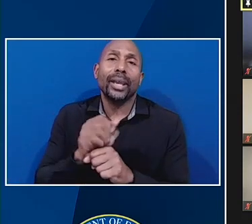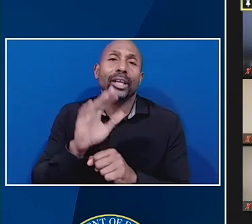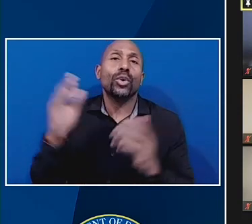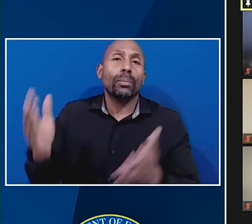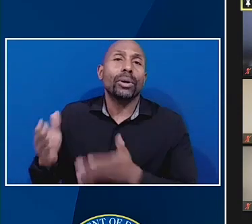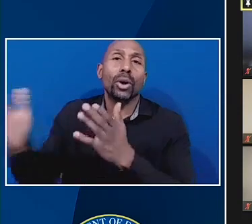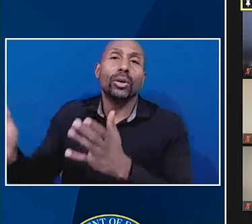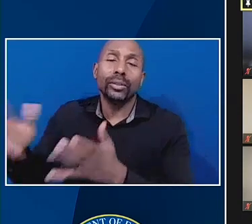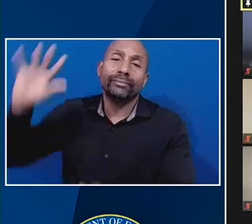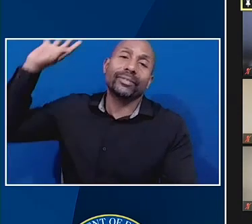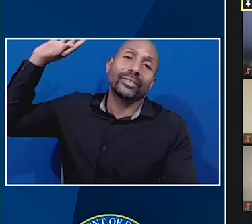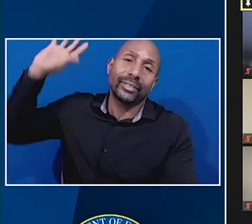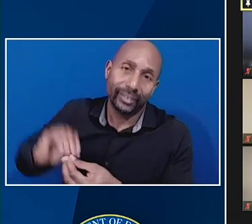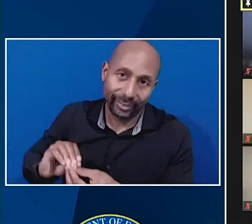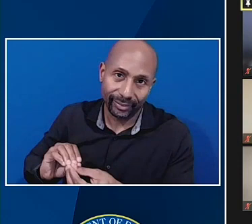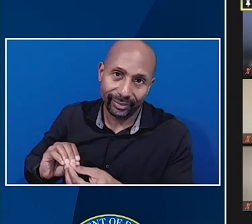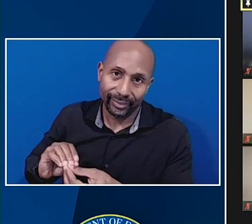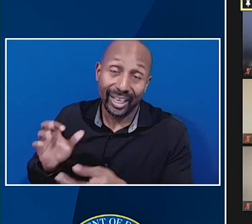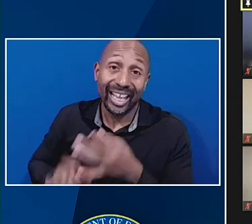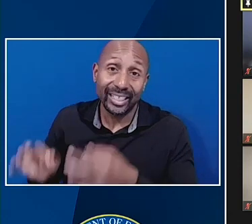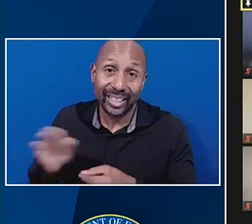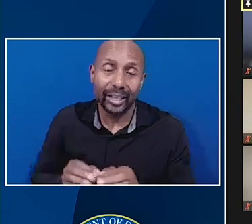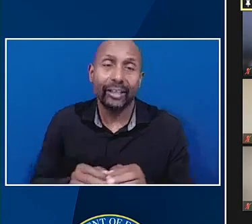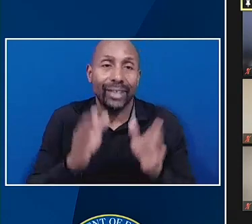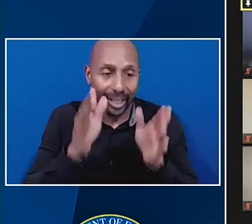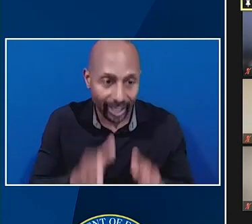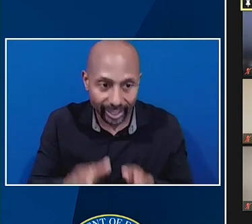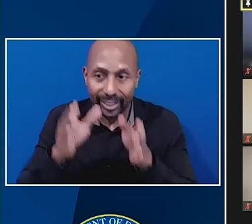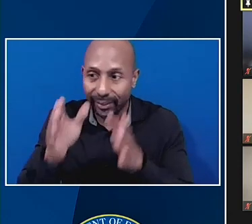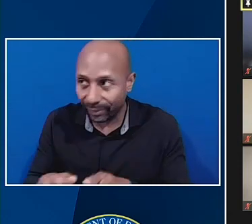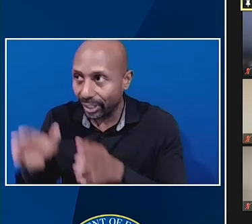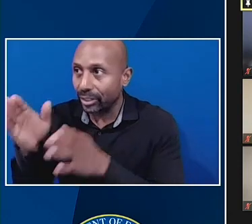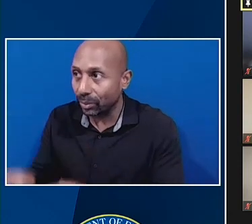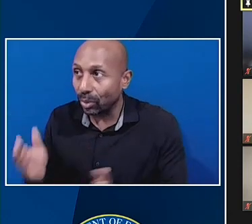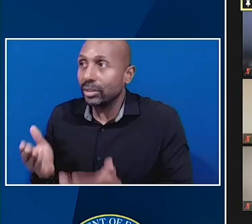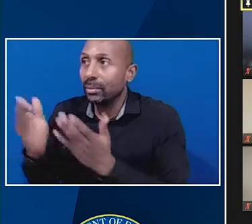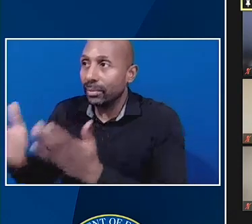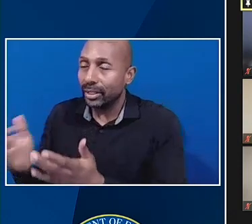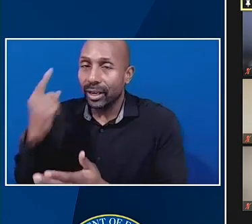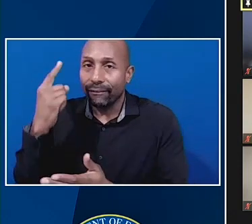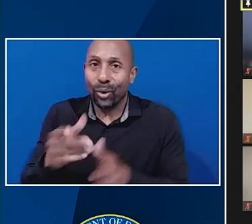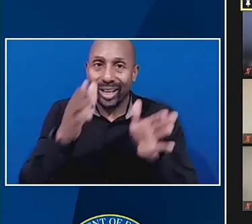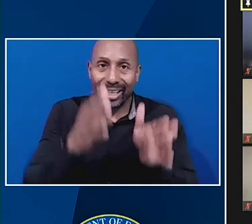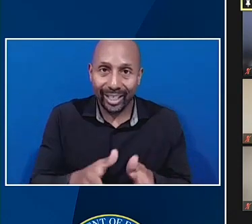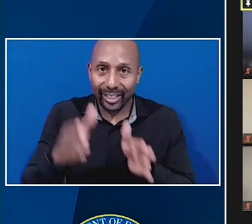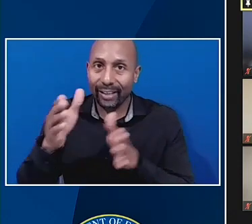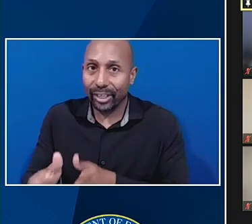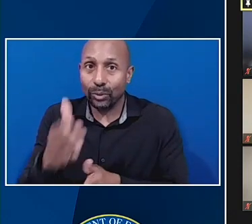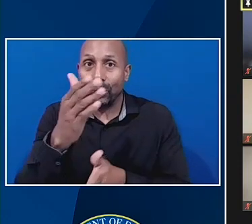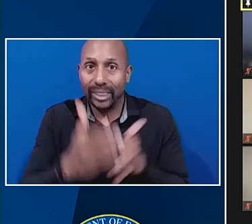submissions on individual sections of the issues. To the extent that you can please try to